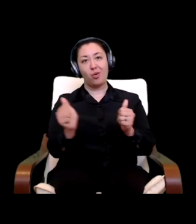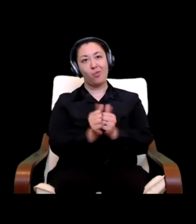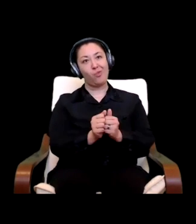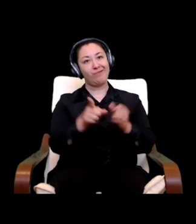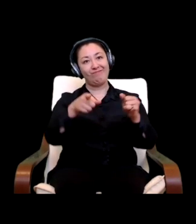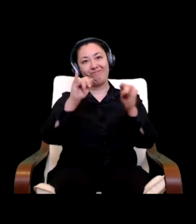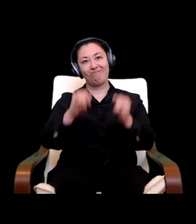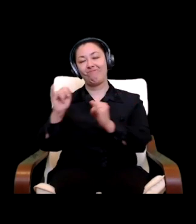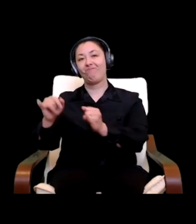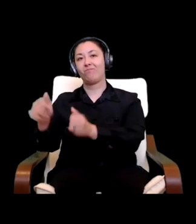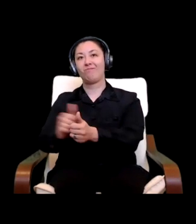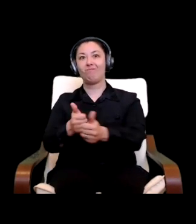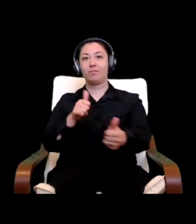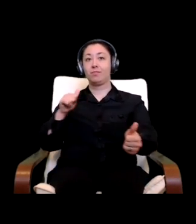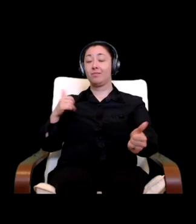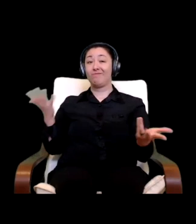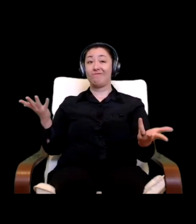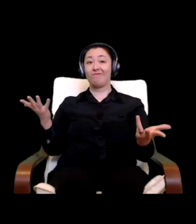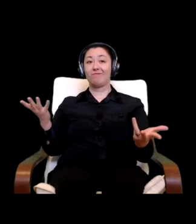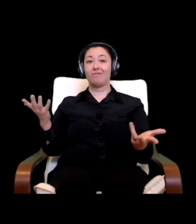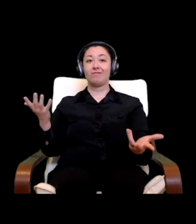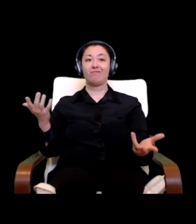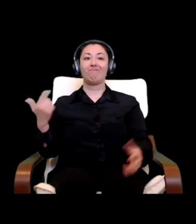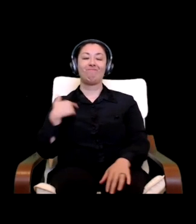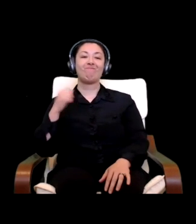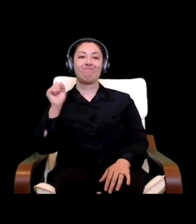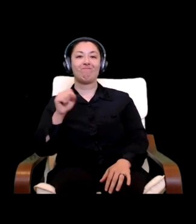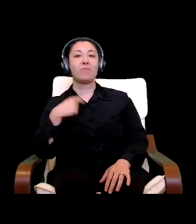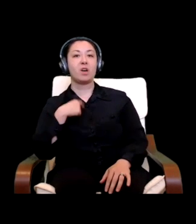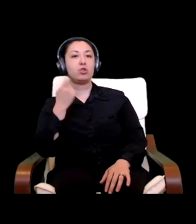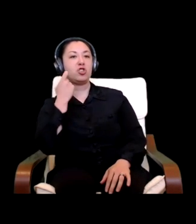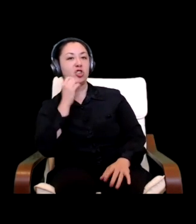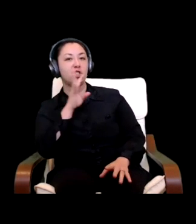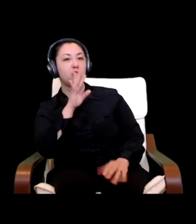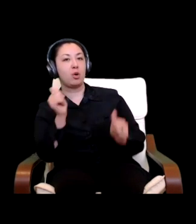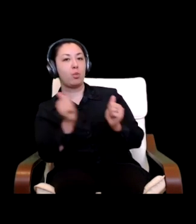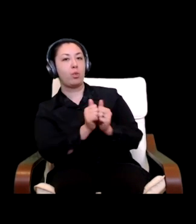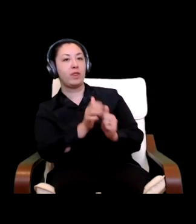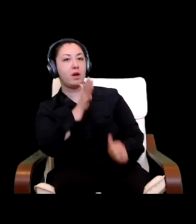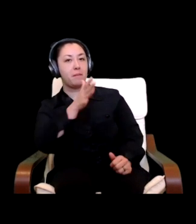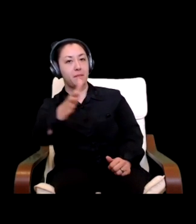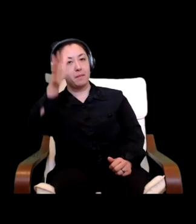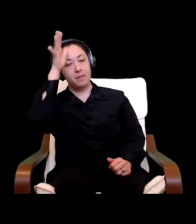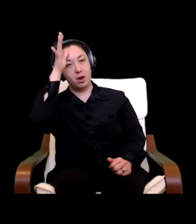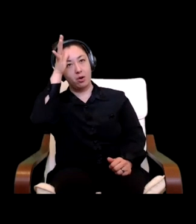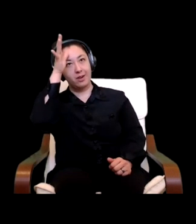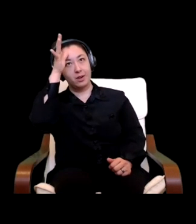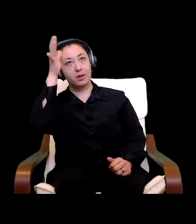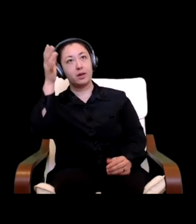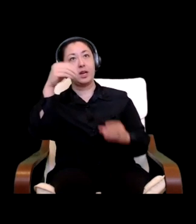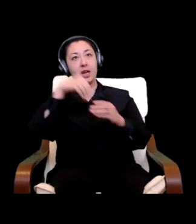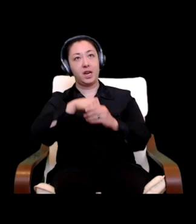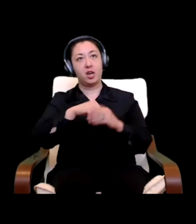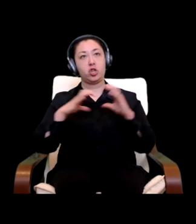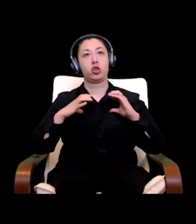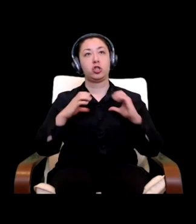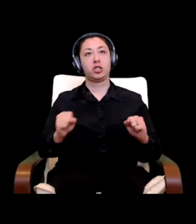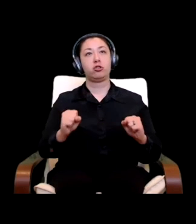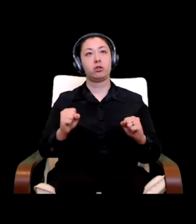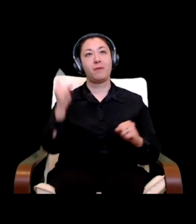I was just talking with a parent and a CHARGE Facebook group about that.